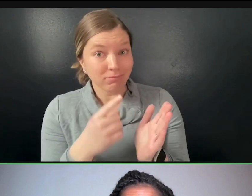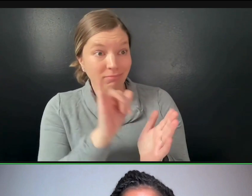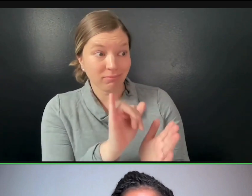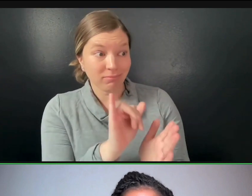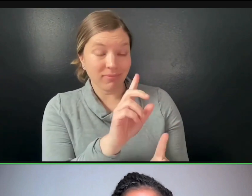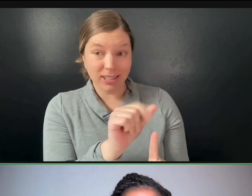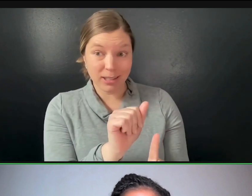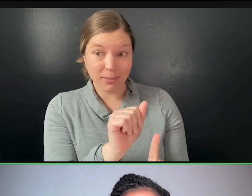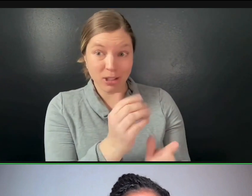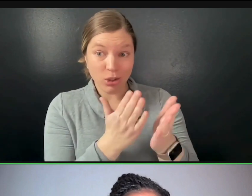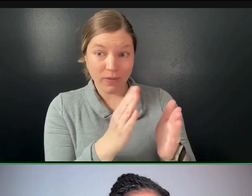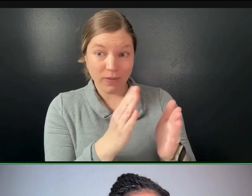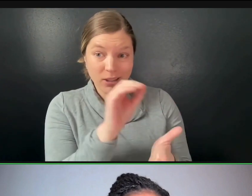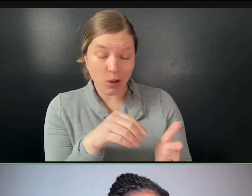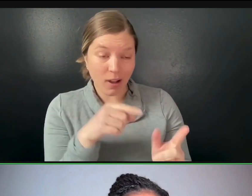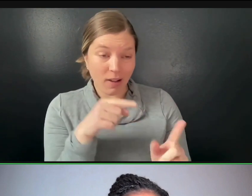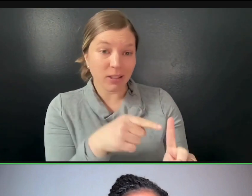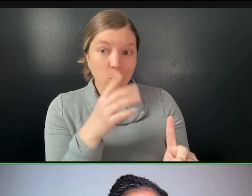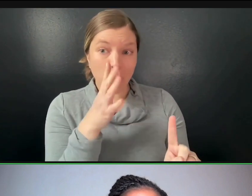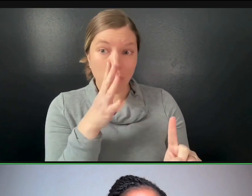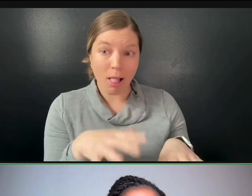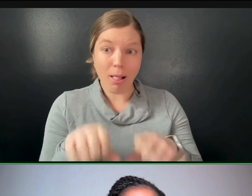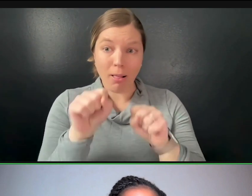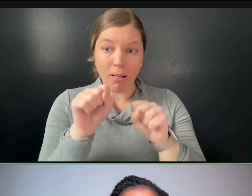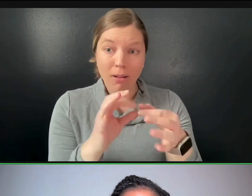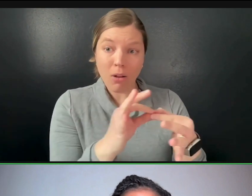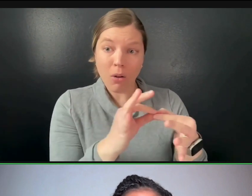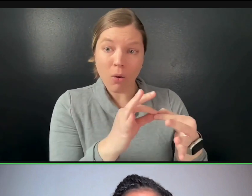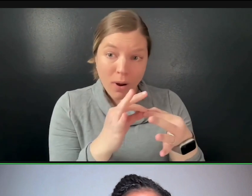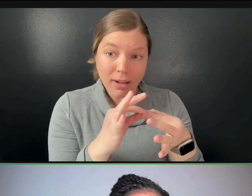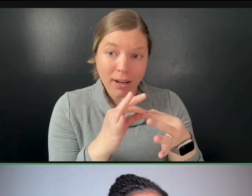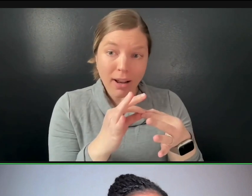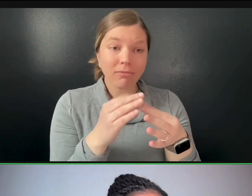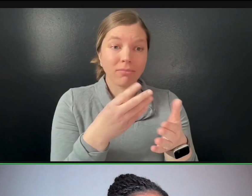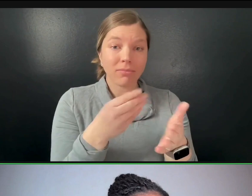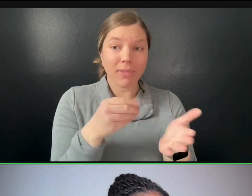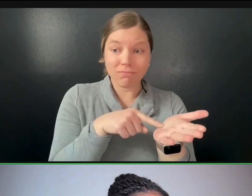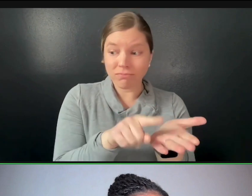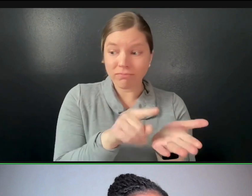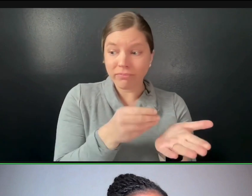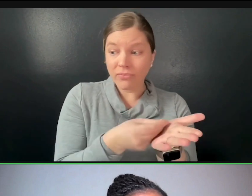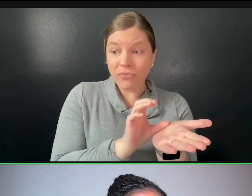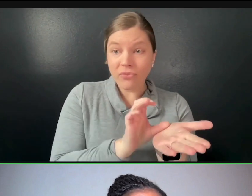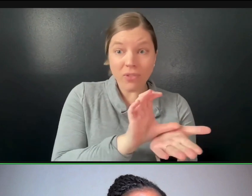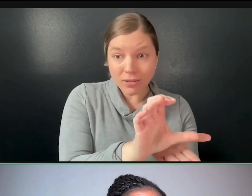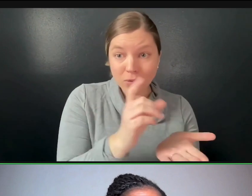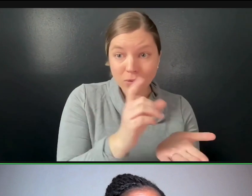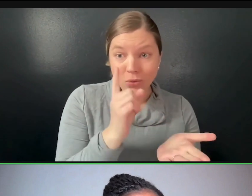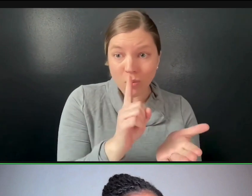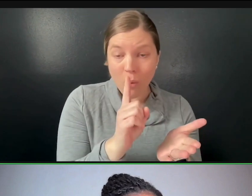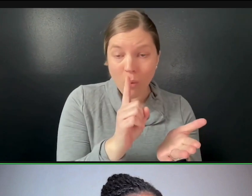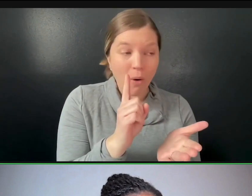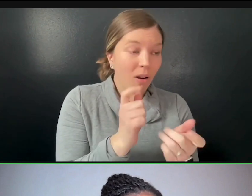and who's responsible for the coordination. Now, the ADA or disability services may or may not